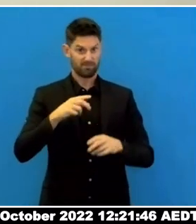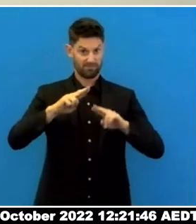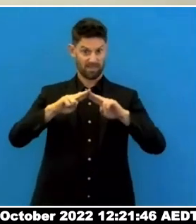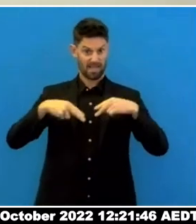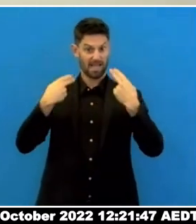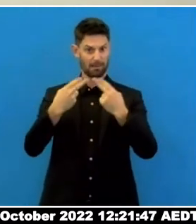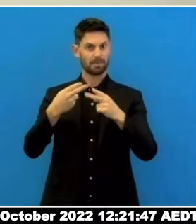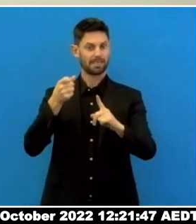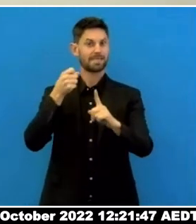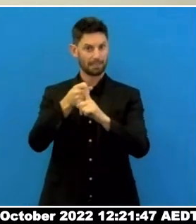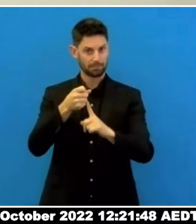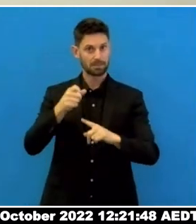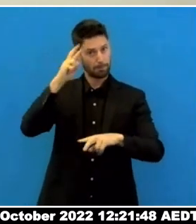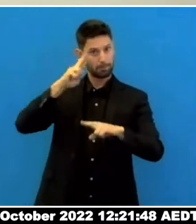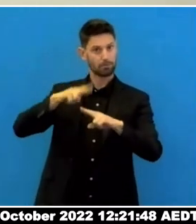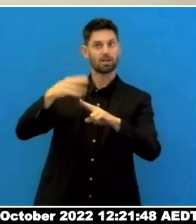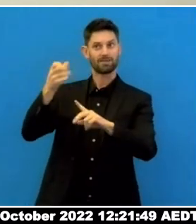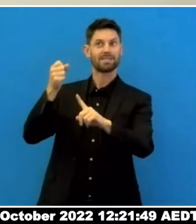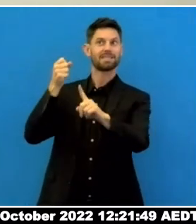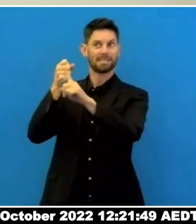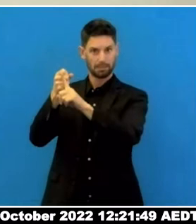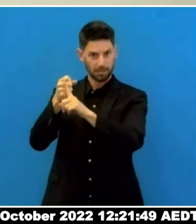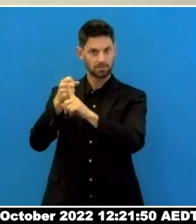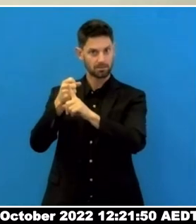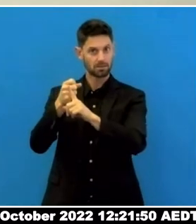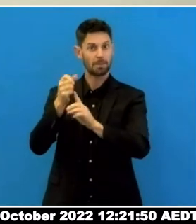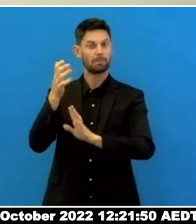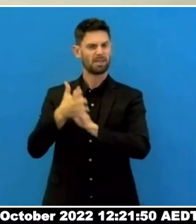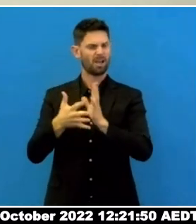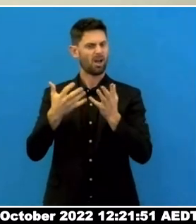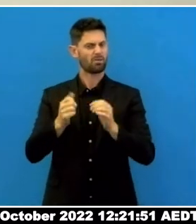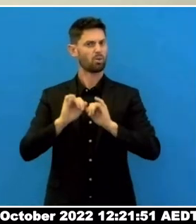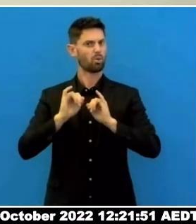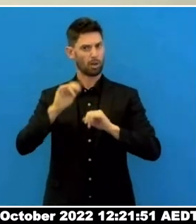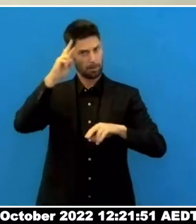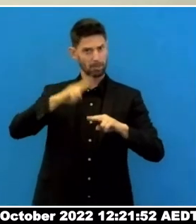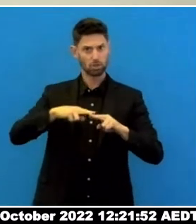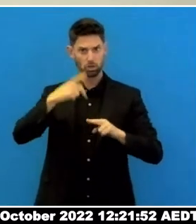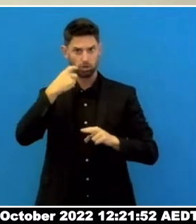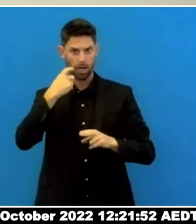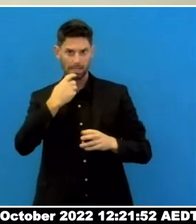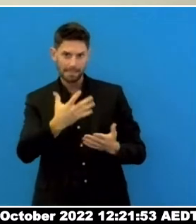there's the impact on their parents, which has a huge impact, then, on the parents trying to protect them.